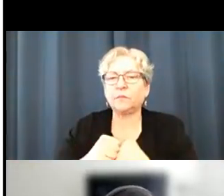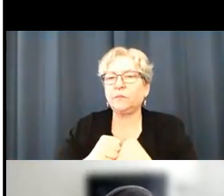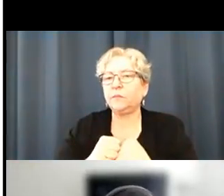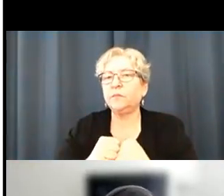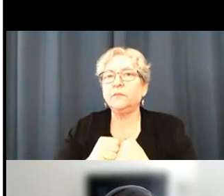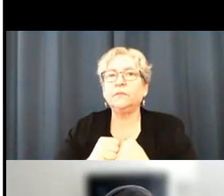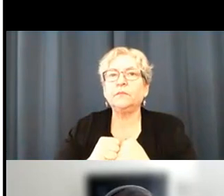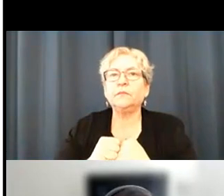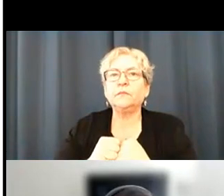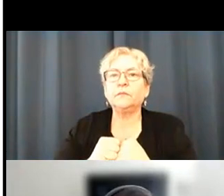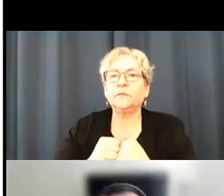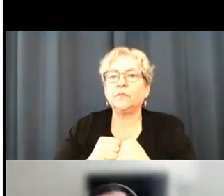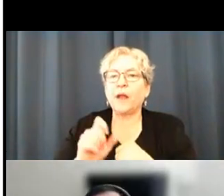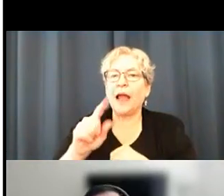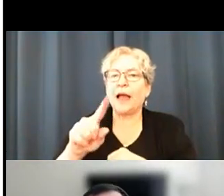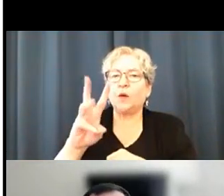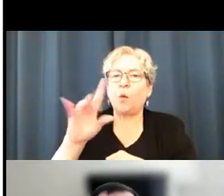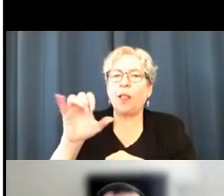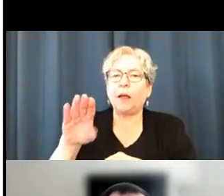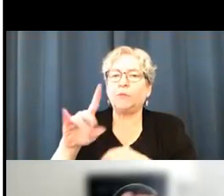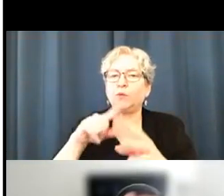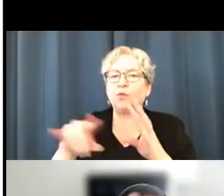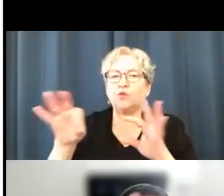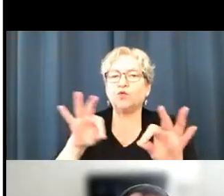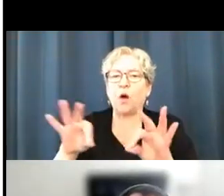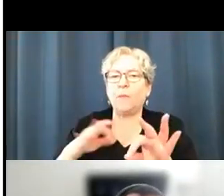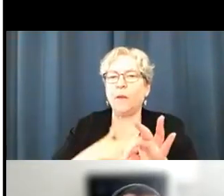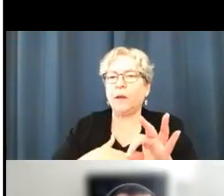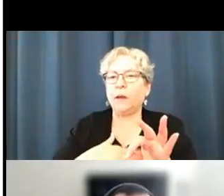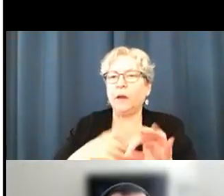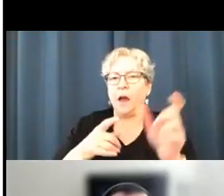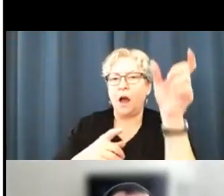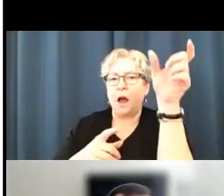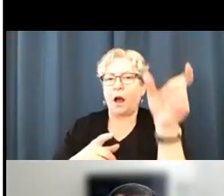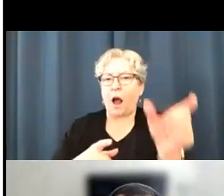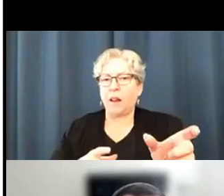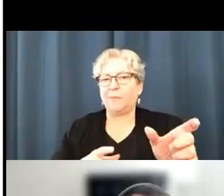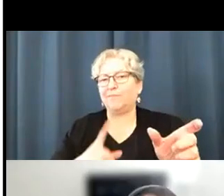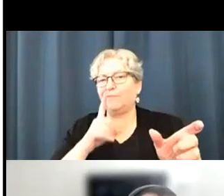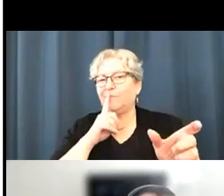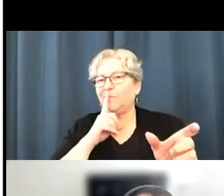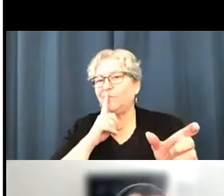I think I'm gonna ask William to describe, there's a column, not a column. What I'm saying, there's a table,